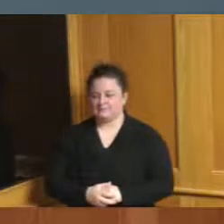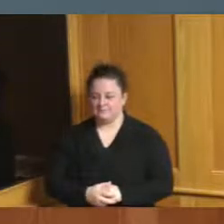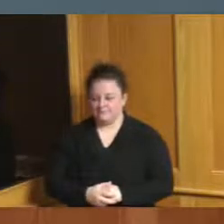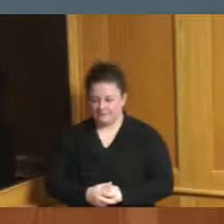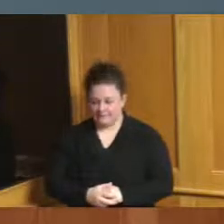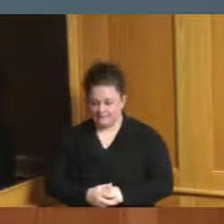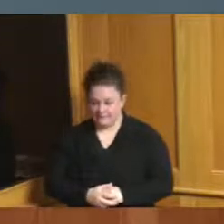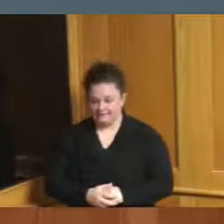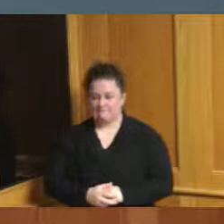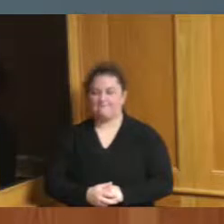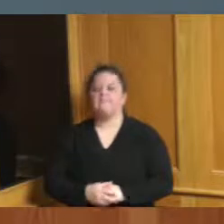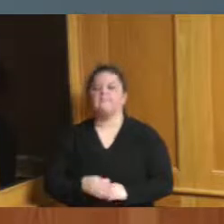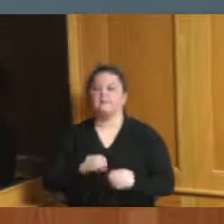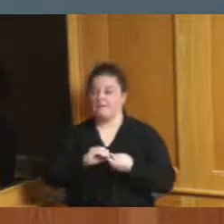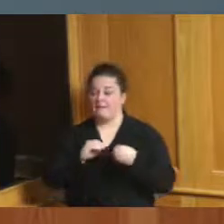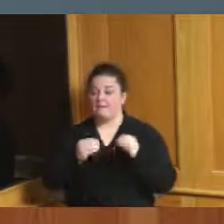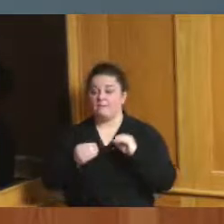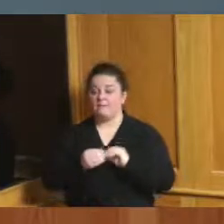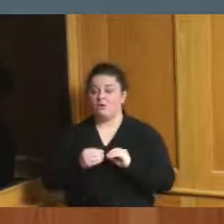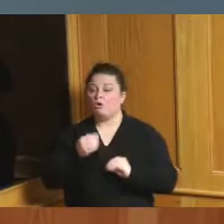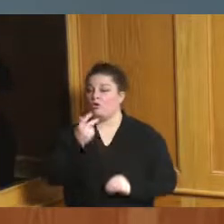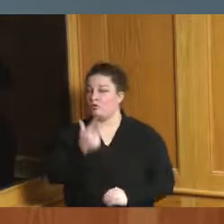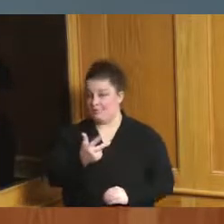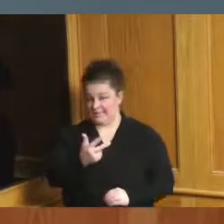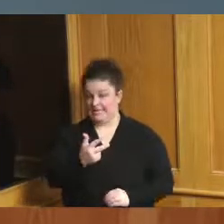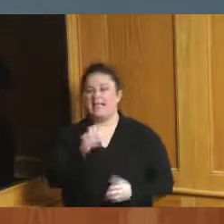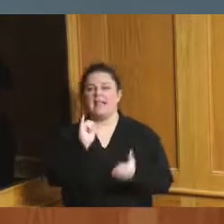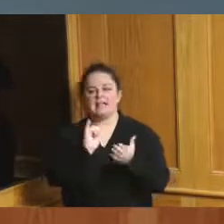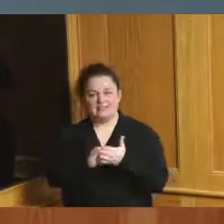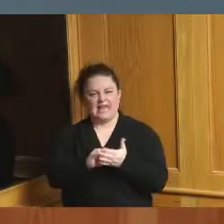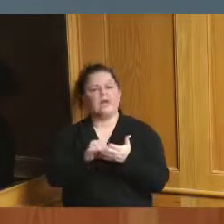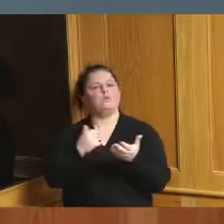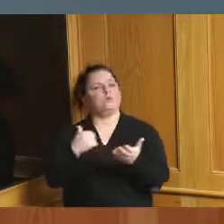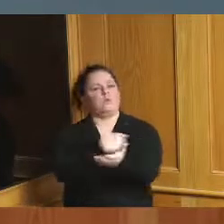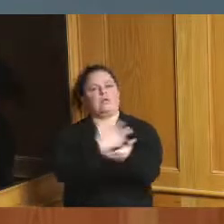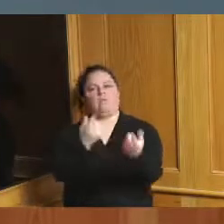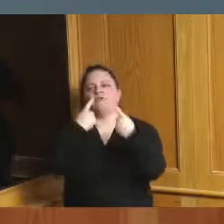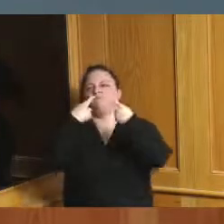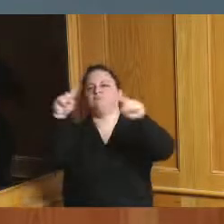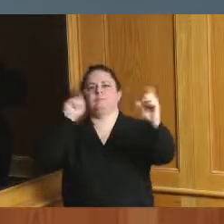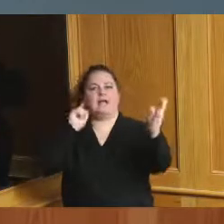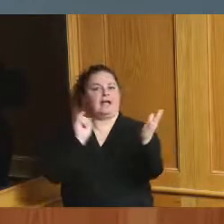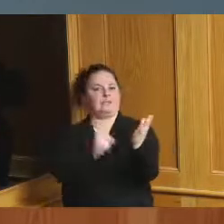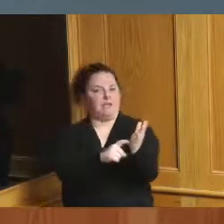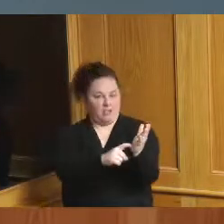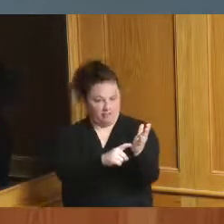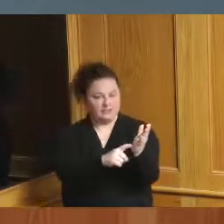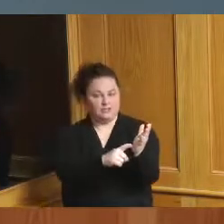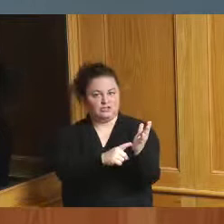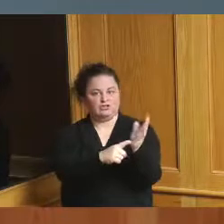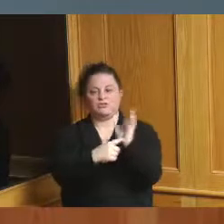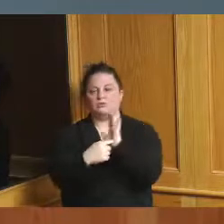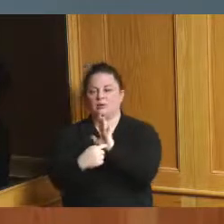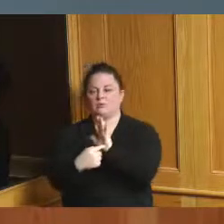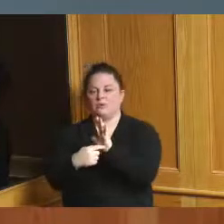and item three is a resolution acknowledging the resignation of Aftab Pureval as Hamilton